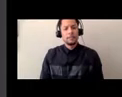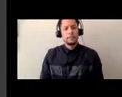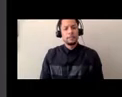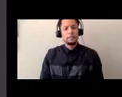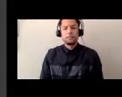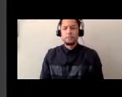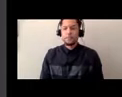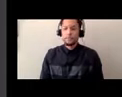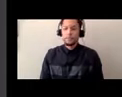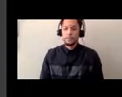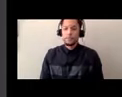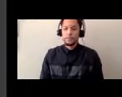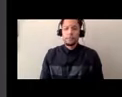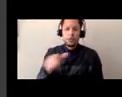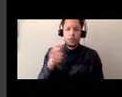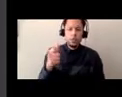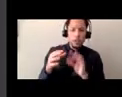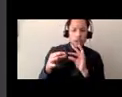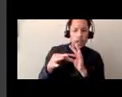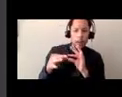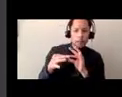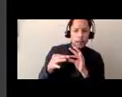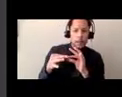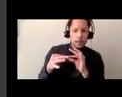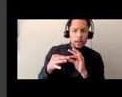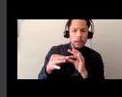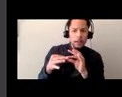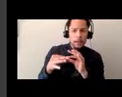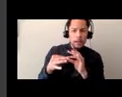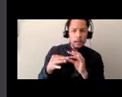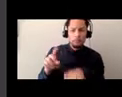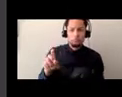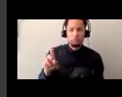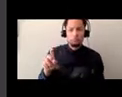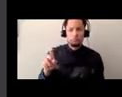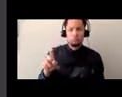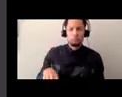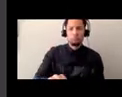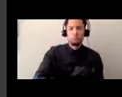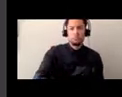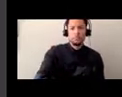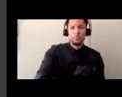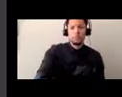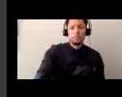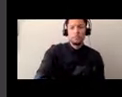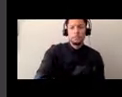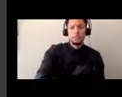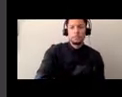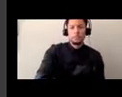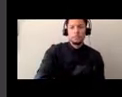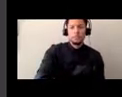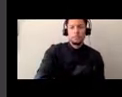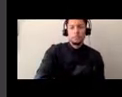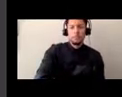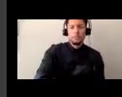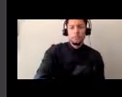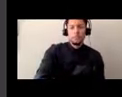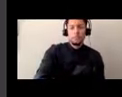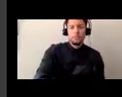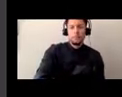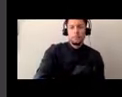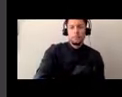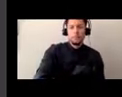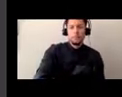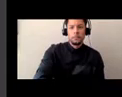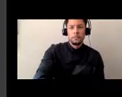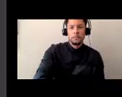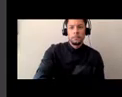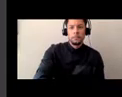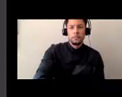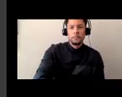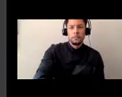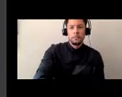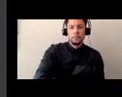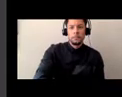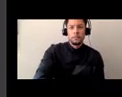Did someone want to share what the something else would be.